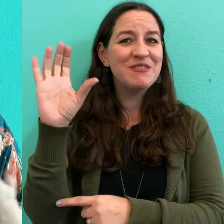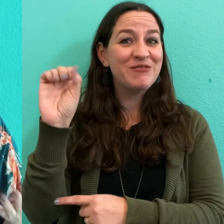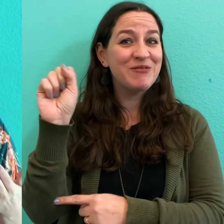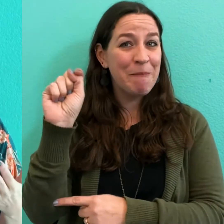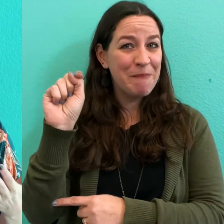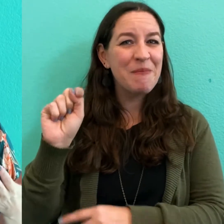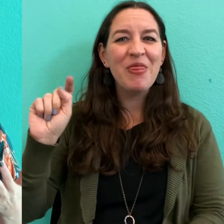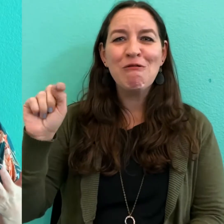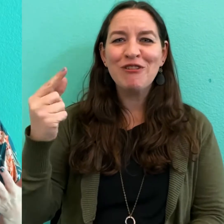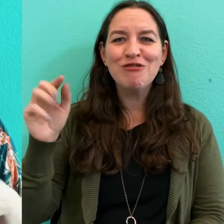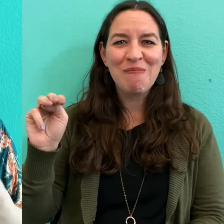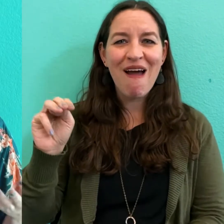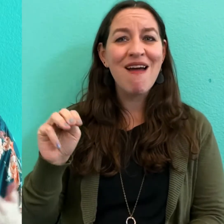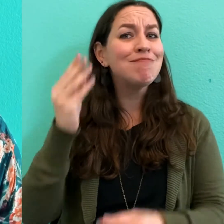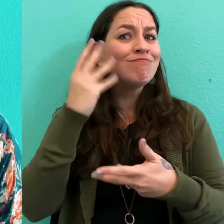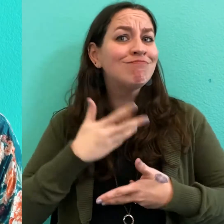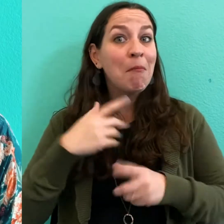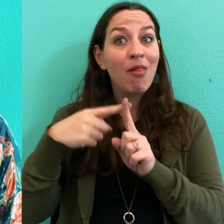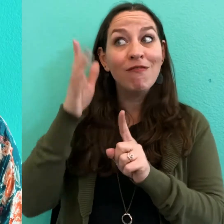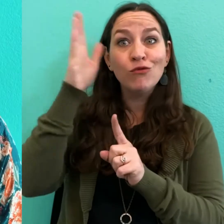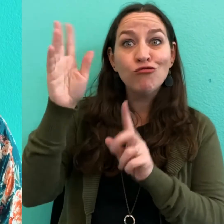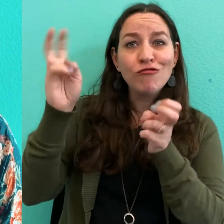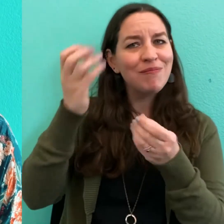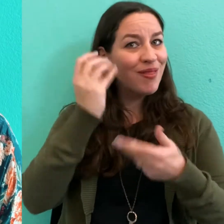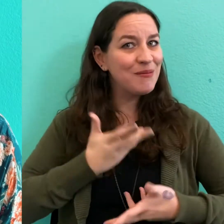and tell us what you think about these topics and if there's anything that you want us to talk about in our videos.